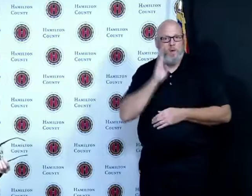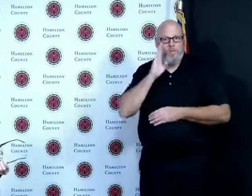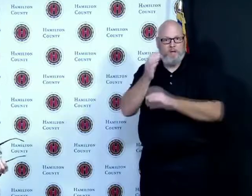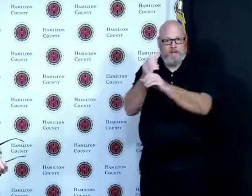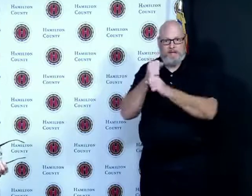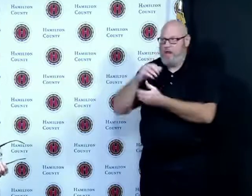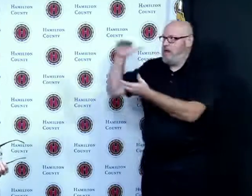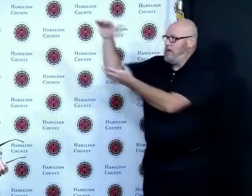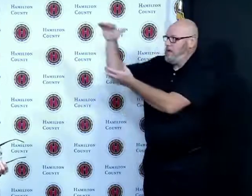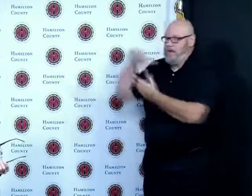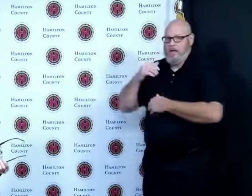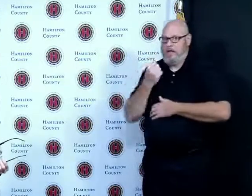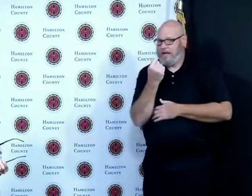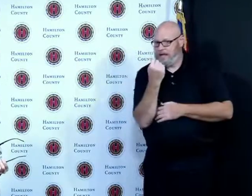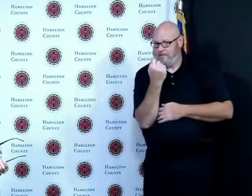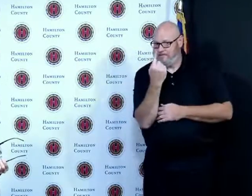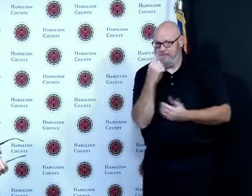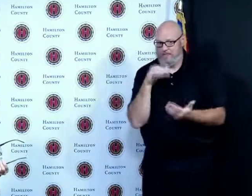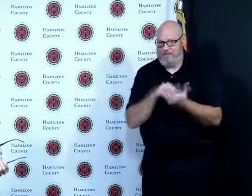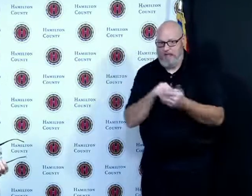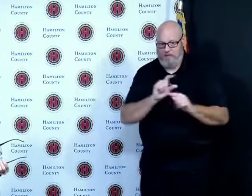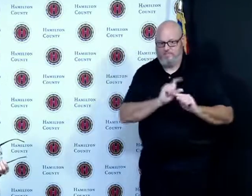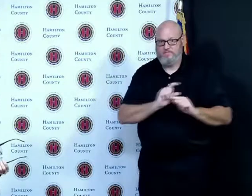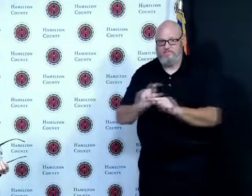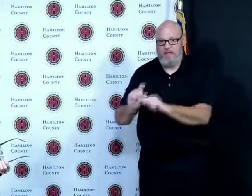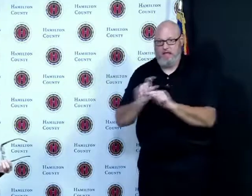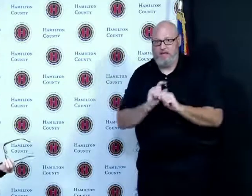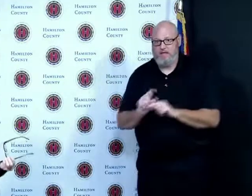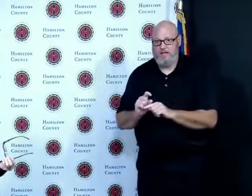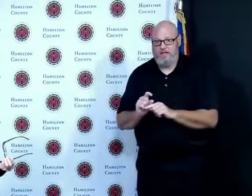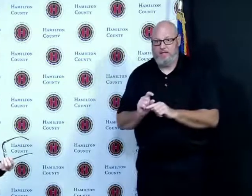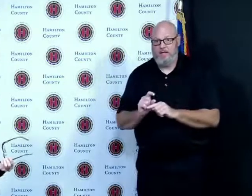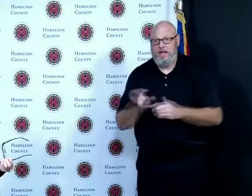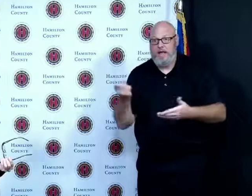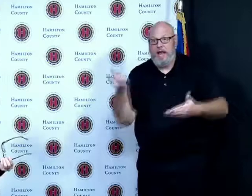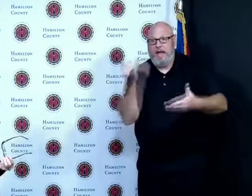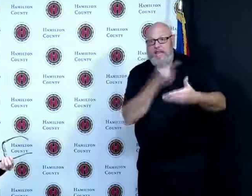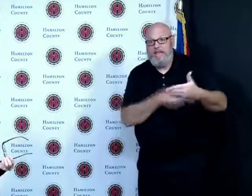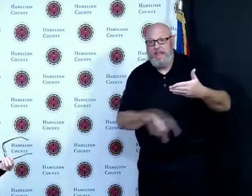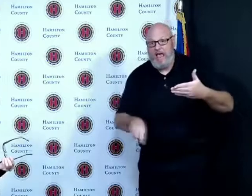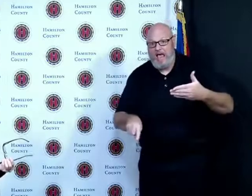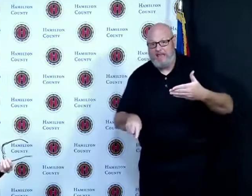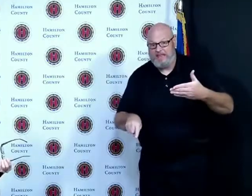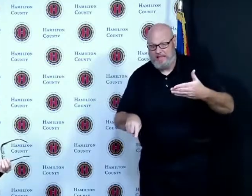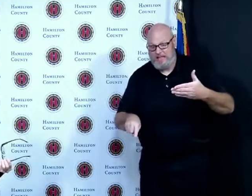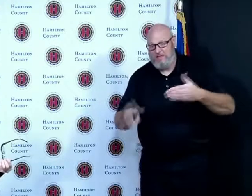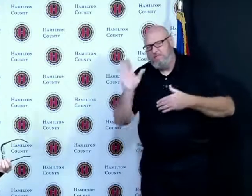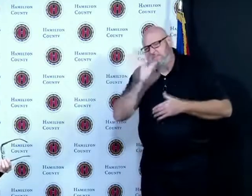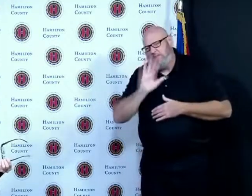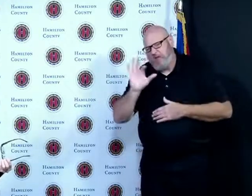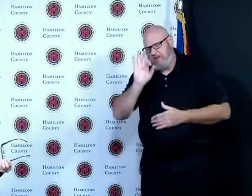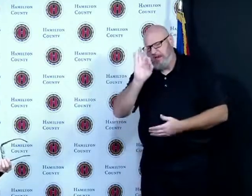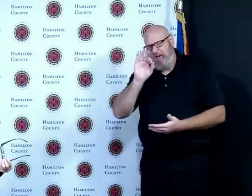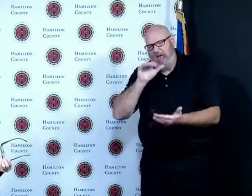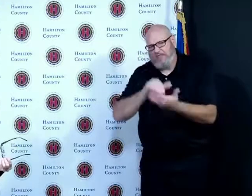understanding is we're getting about 9,000. so we got a question not too long ago about well